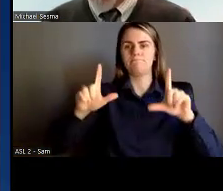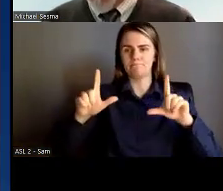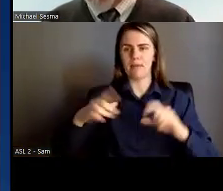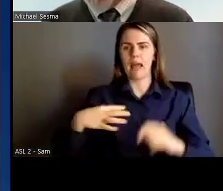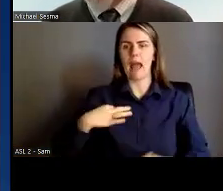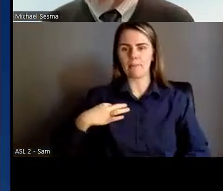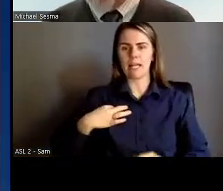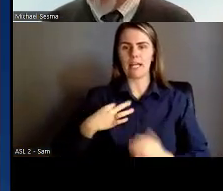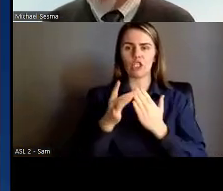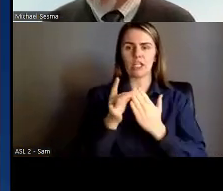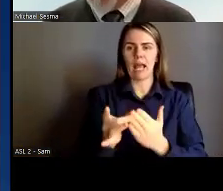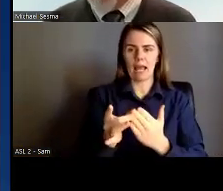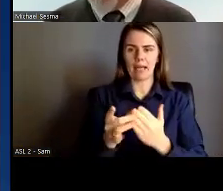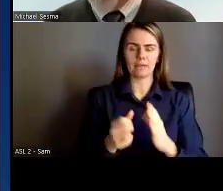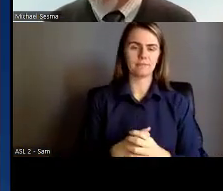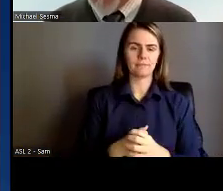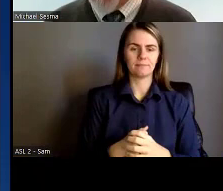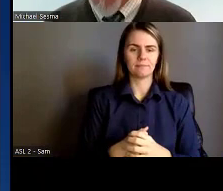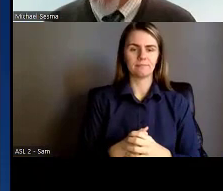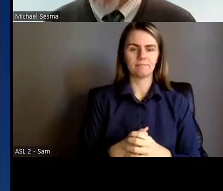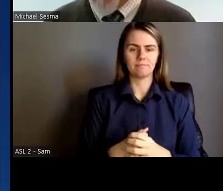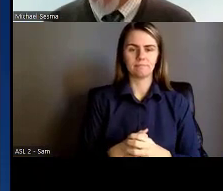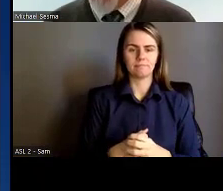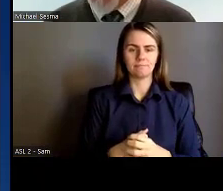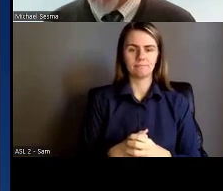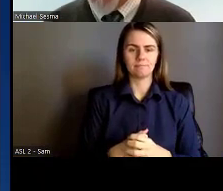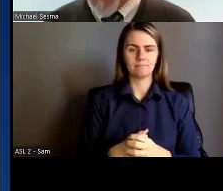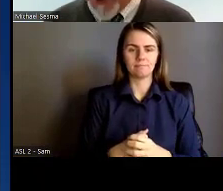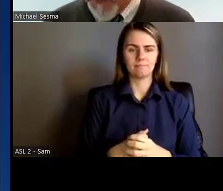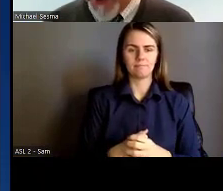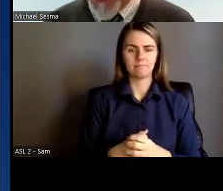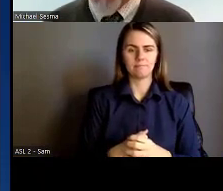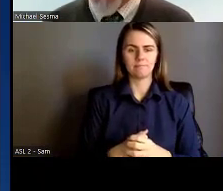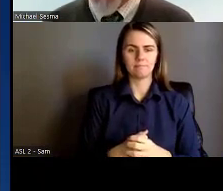Some of this stuff, I've just covered. Now, we're talking about the submission part.